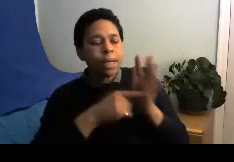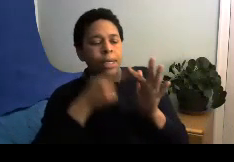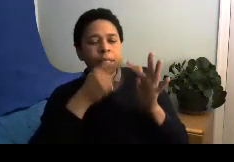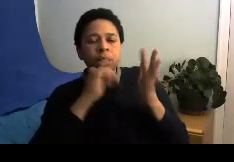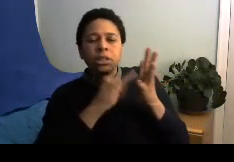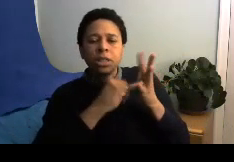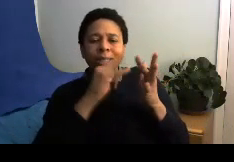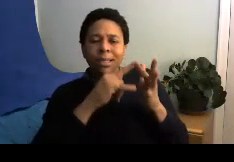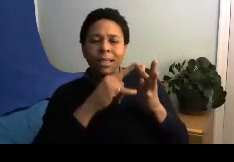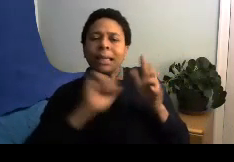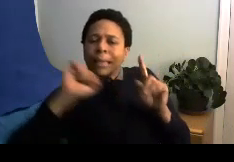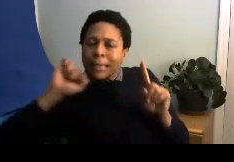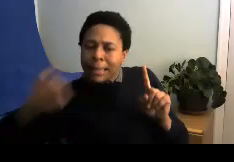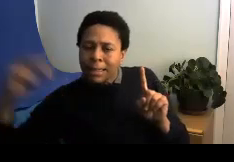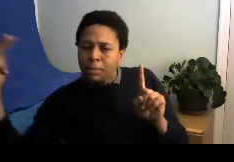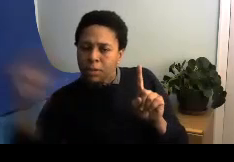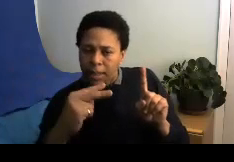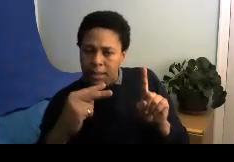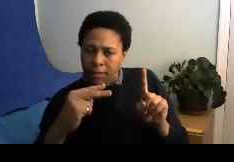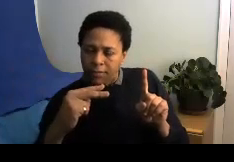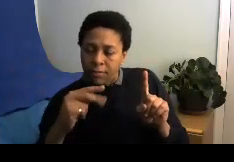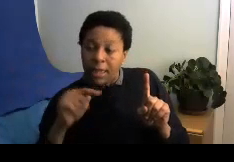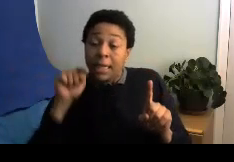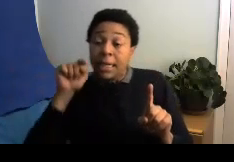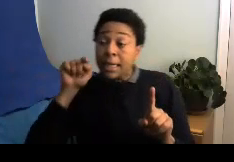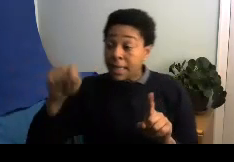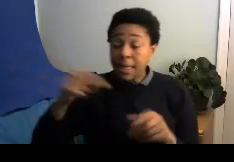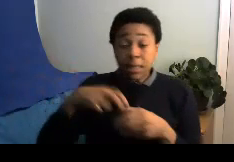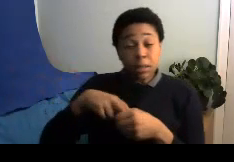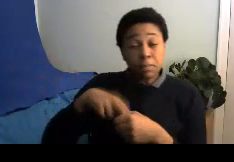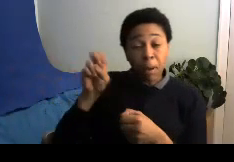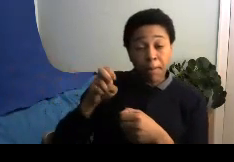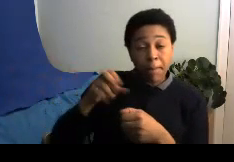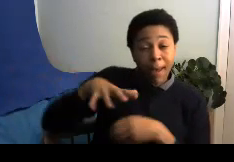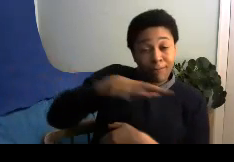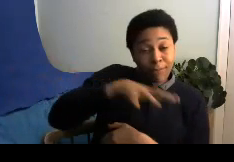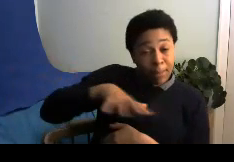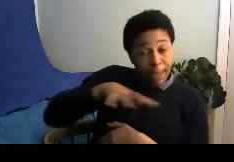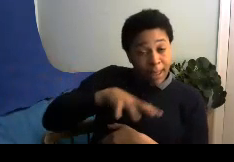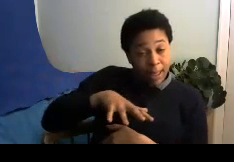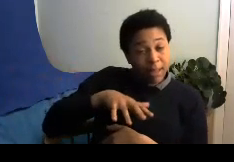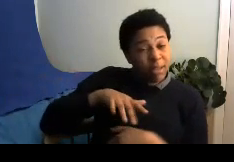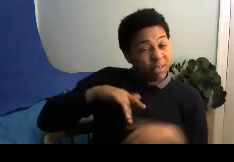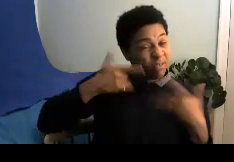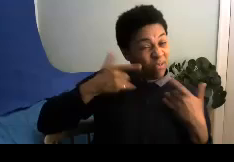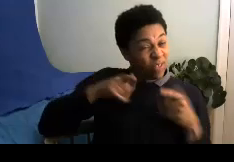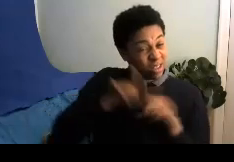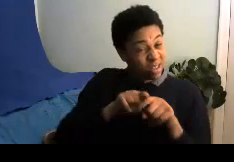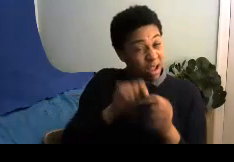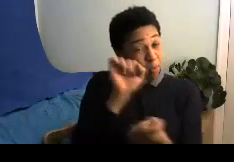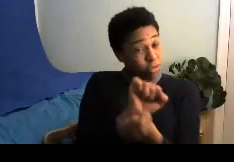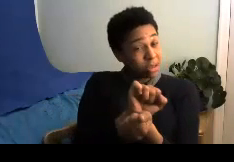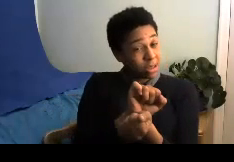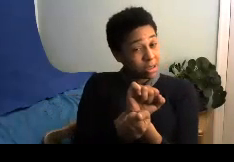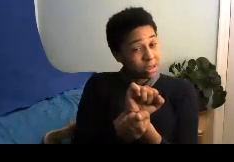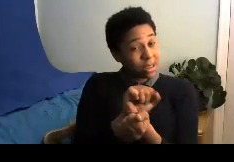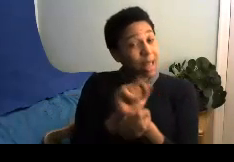behind a very, very, very strict, sort of almost prison. And he's now he's moved to London, and is free all of a